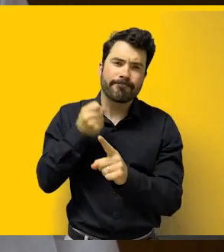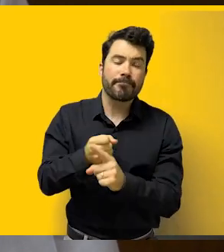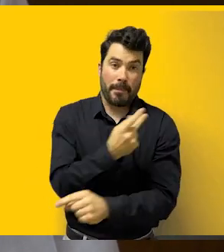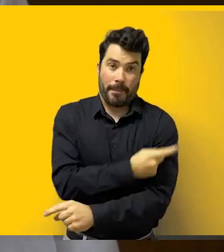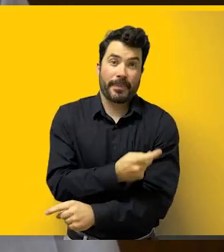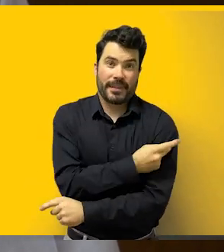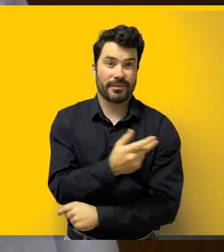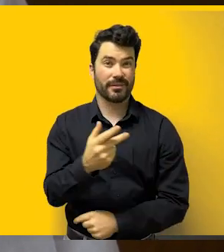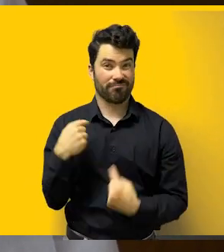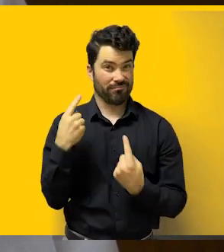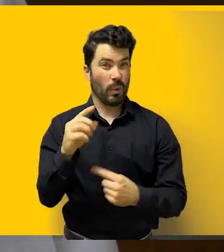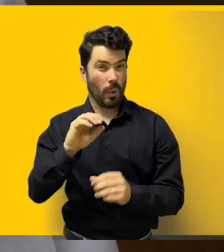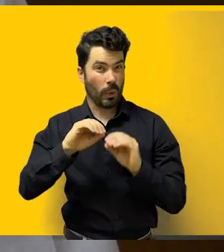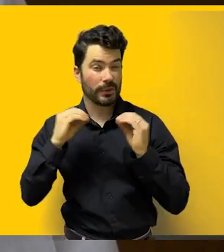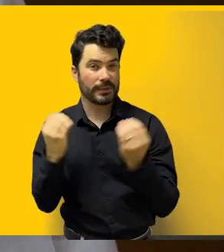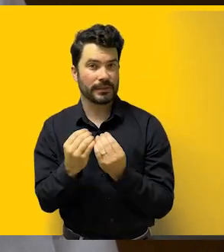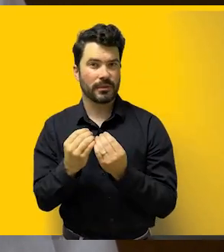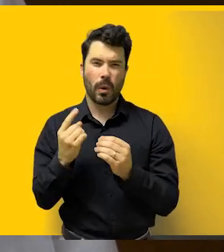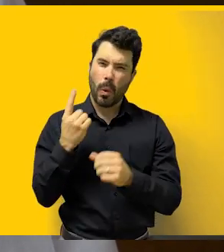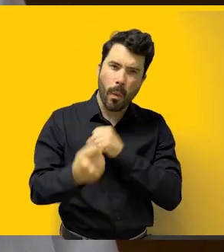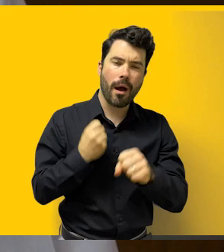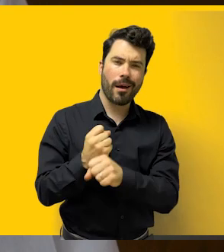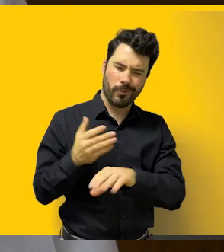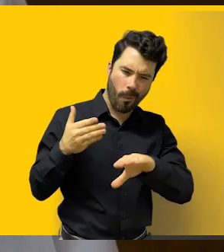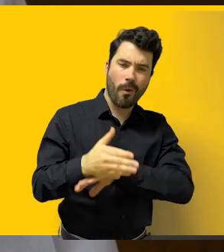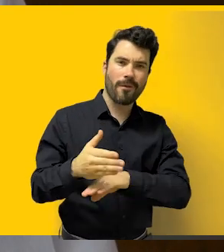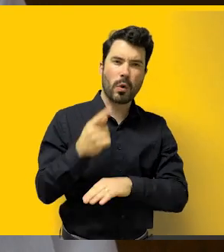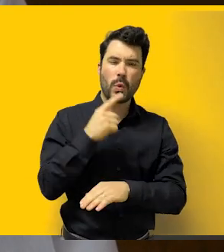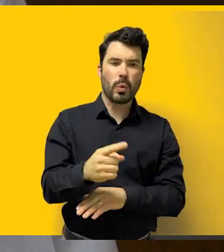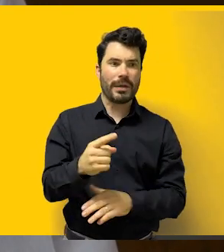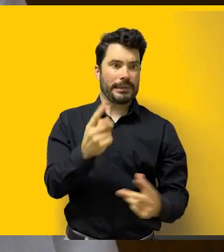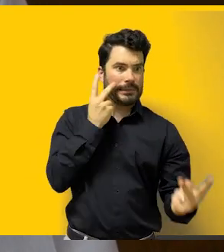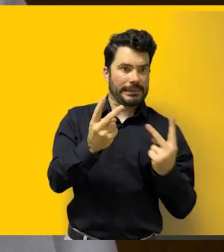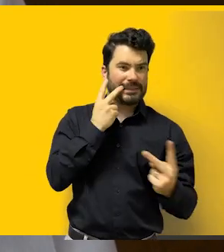but for your families, colleagues, and communities. The university of Michigan remains united